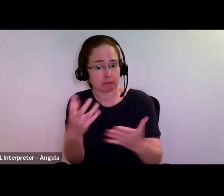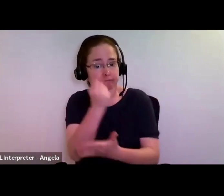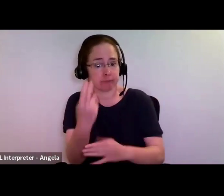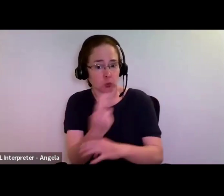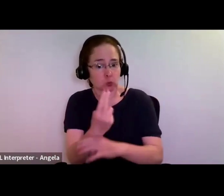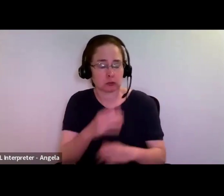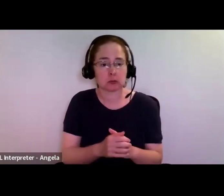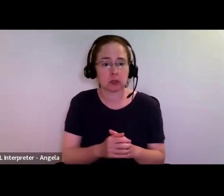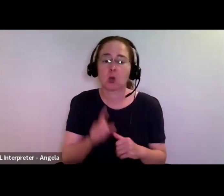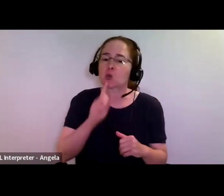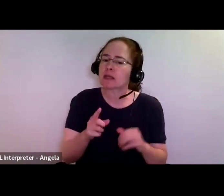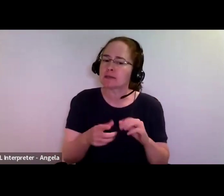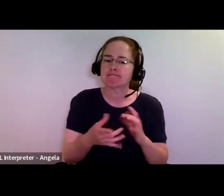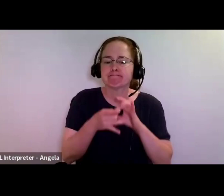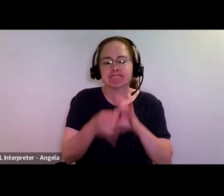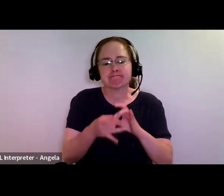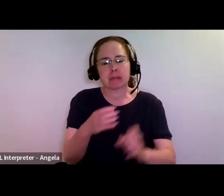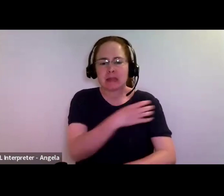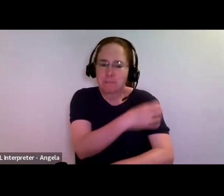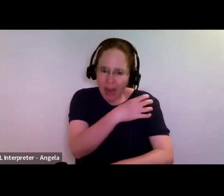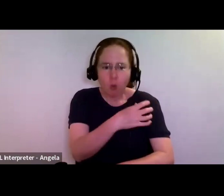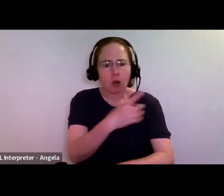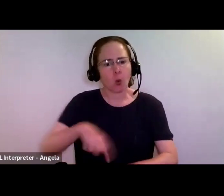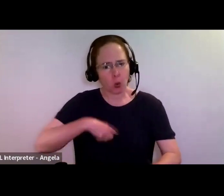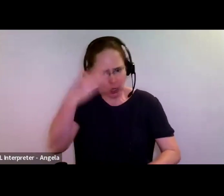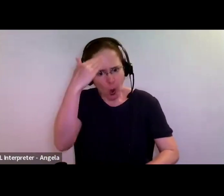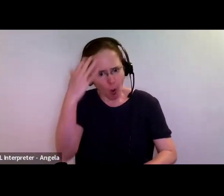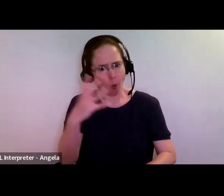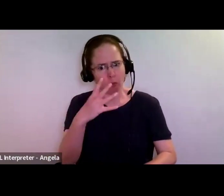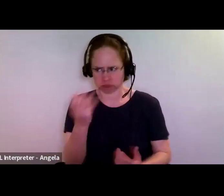on the power that we all know and appreciate of people having